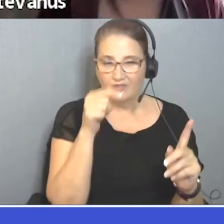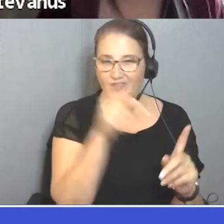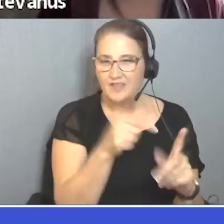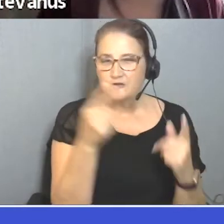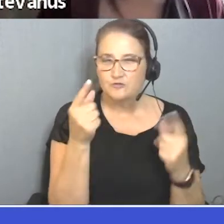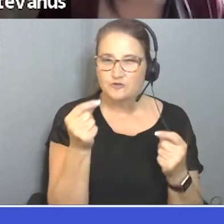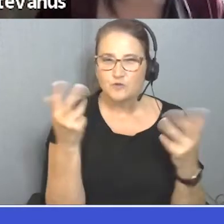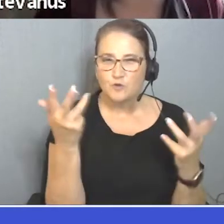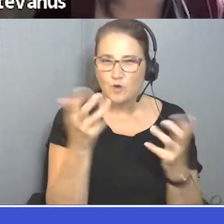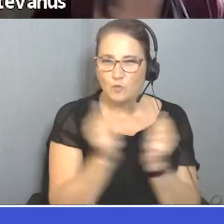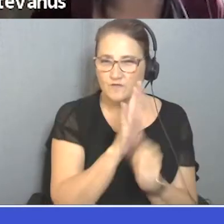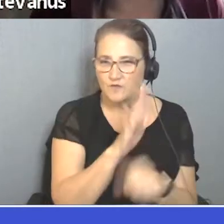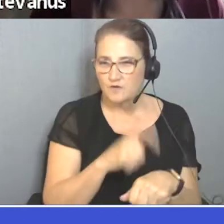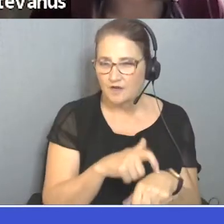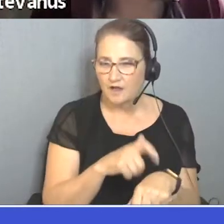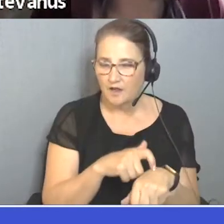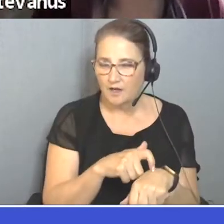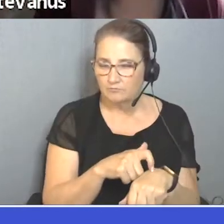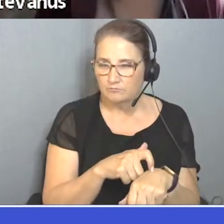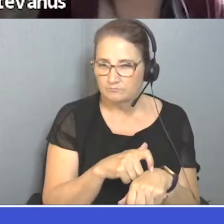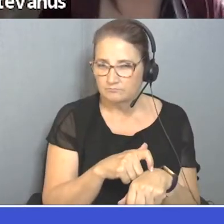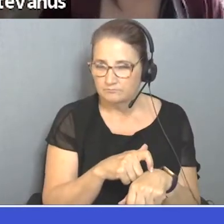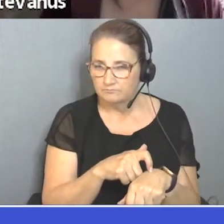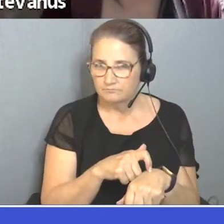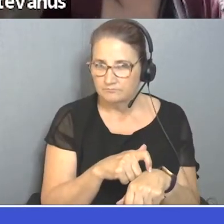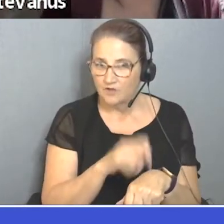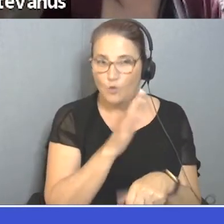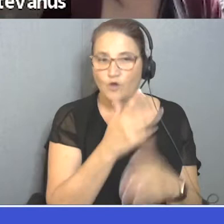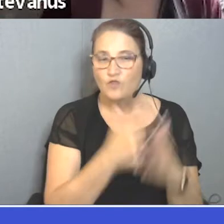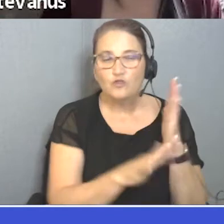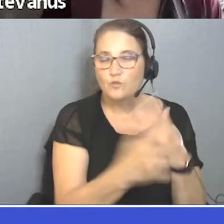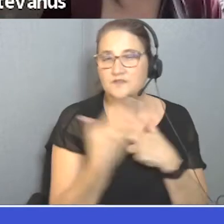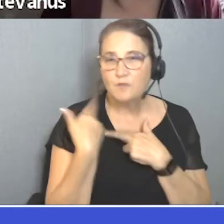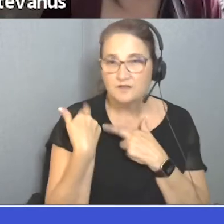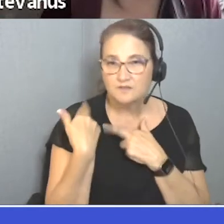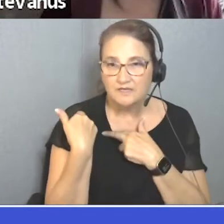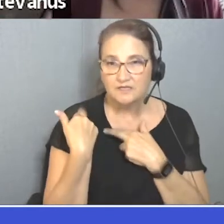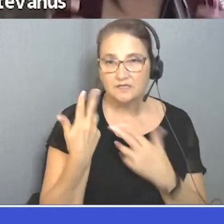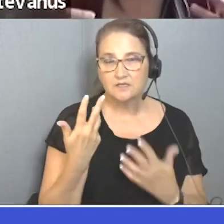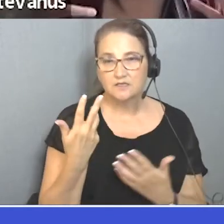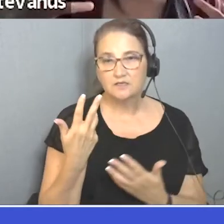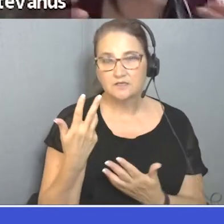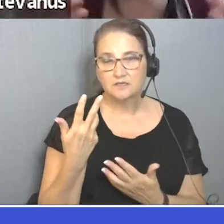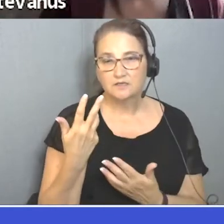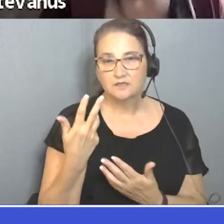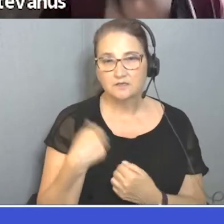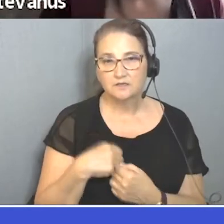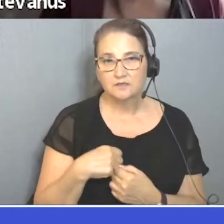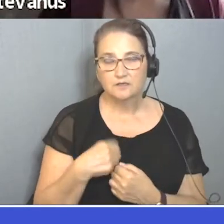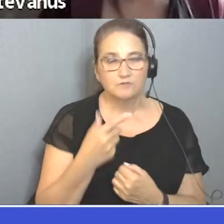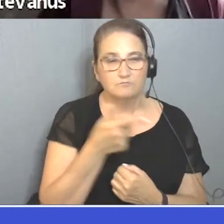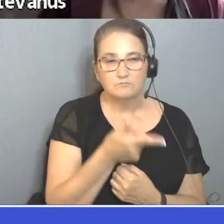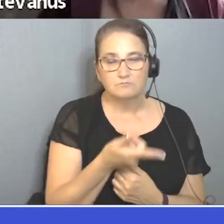doing with their time? What are their